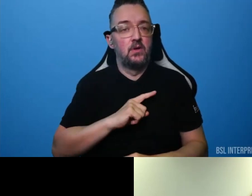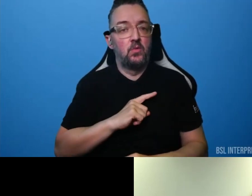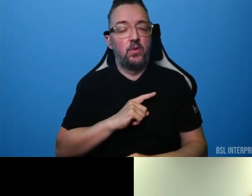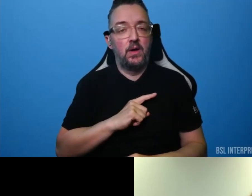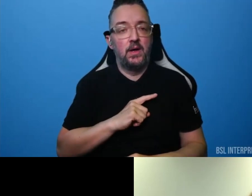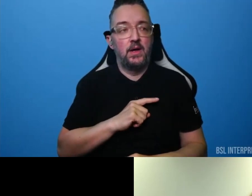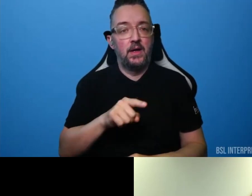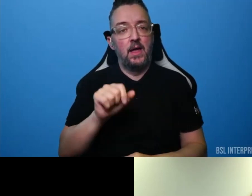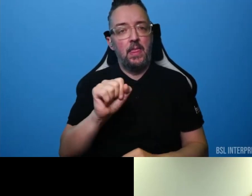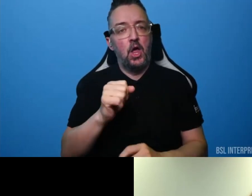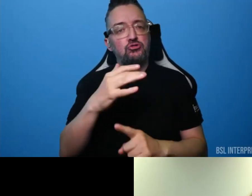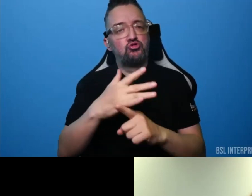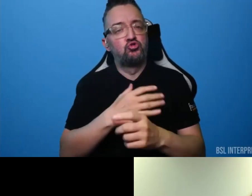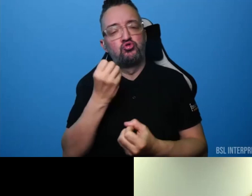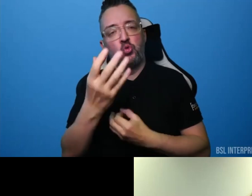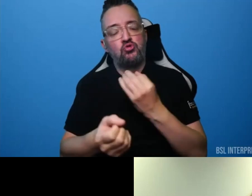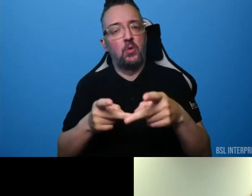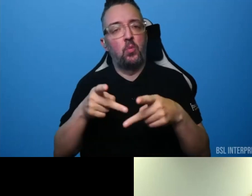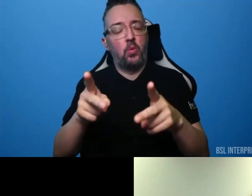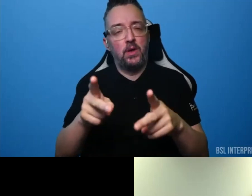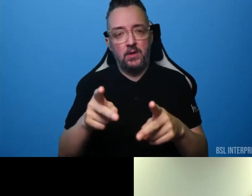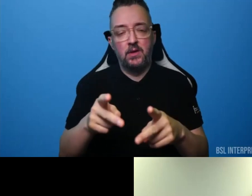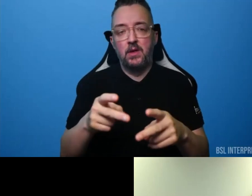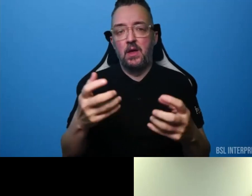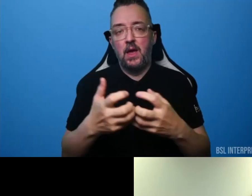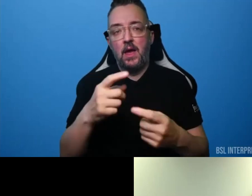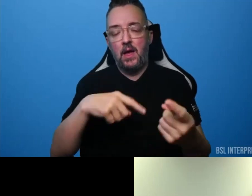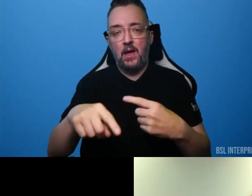that it tells the stories. The particular ways certain aspects